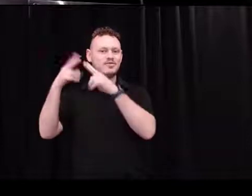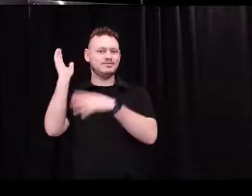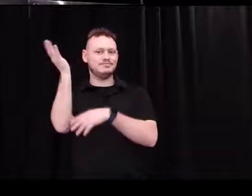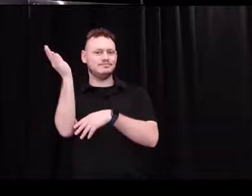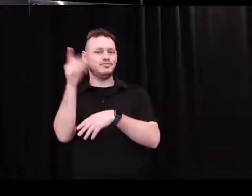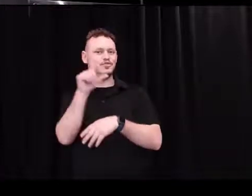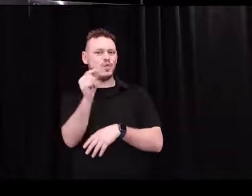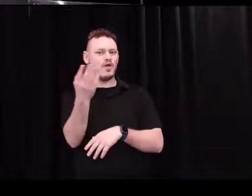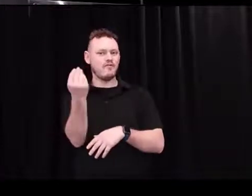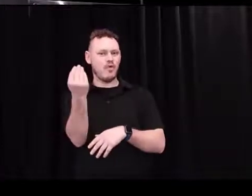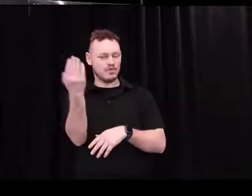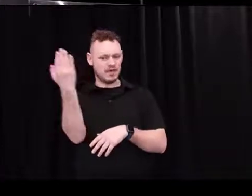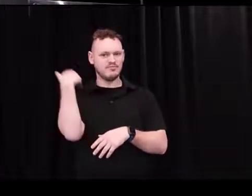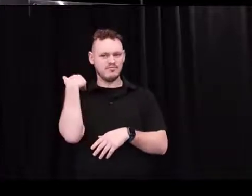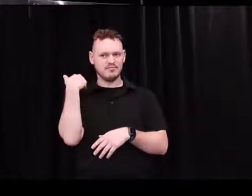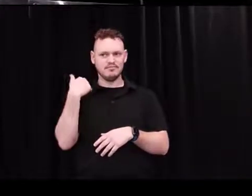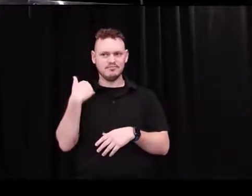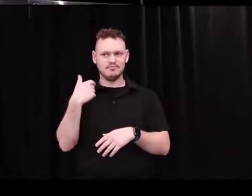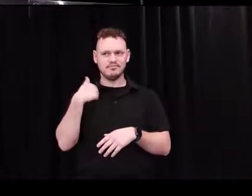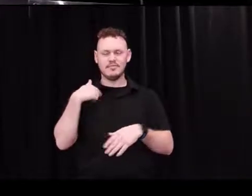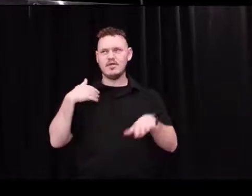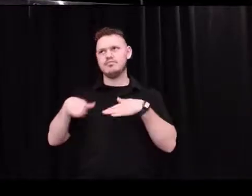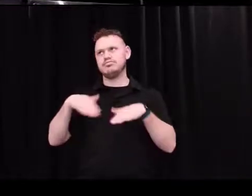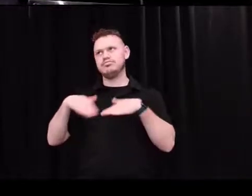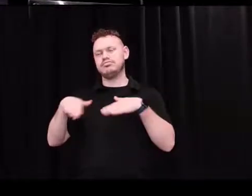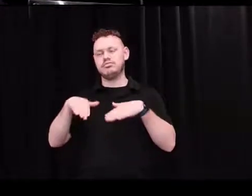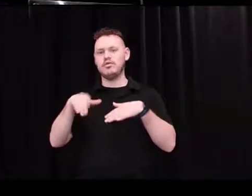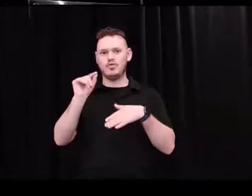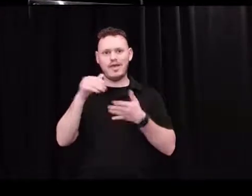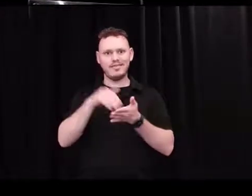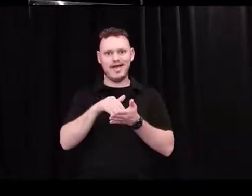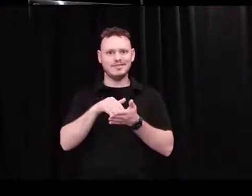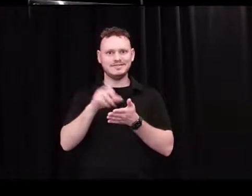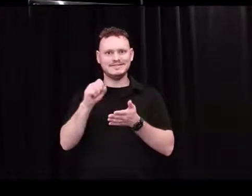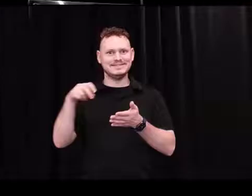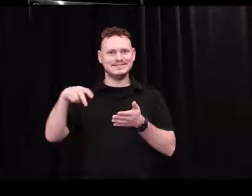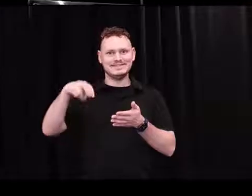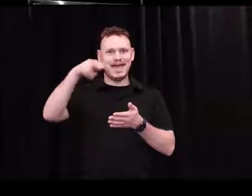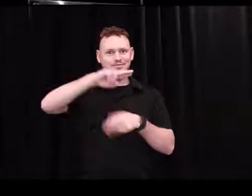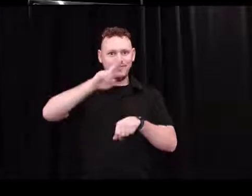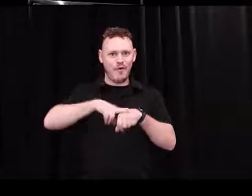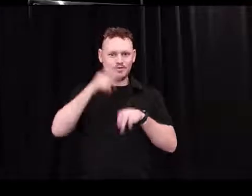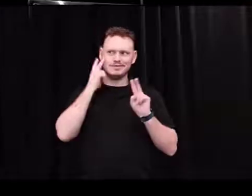obviously went and walked like 20,000 steps while I was there to see all the cool stuff. We went